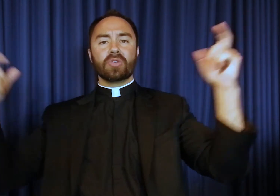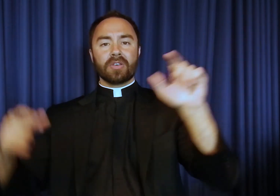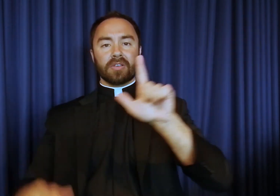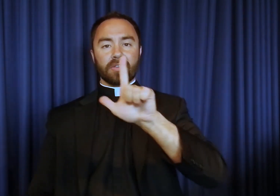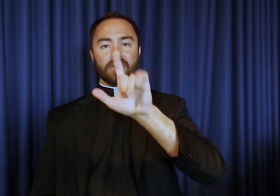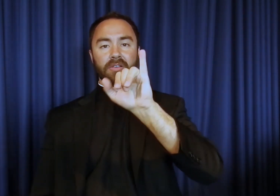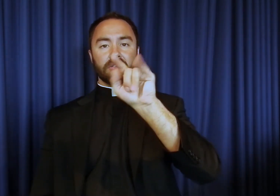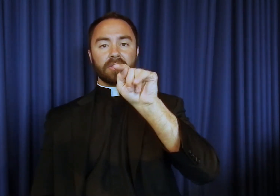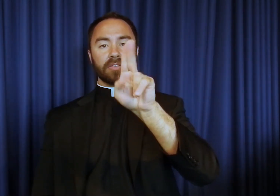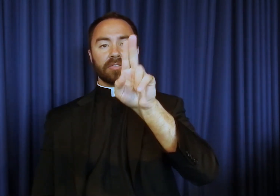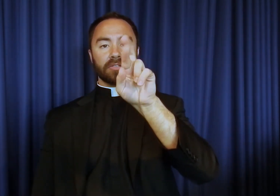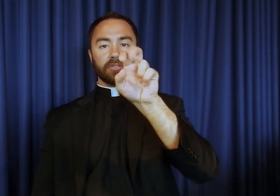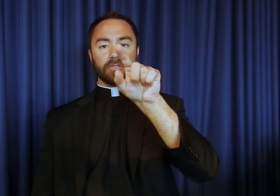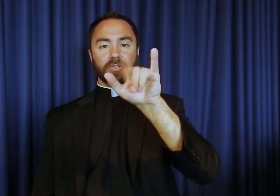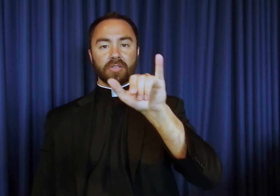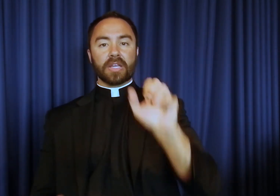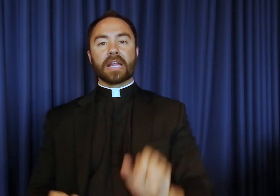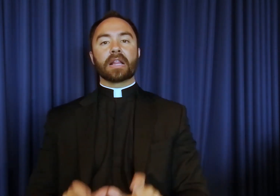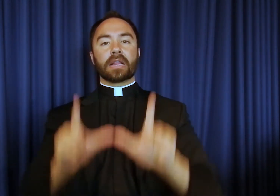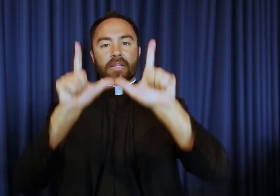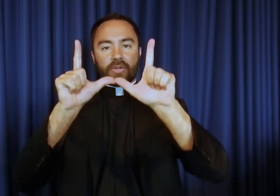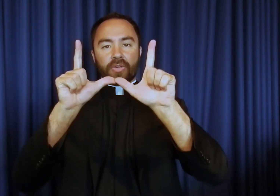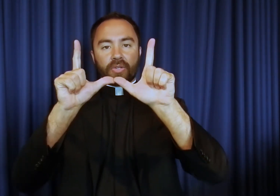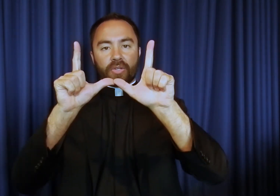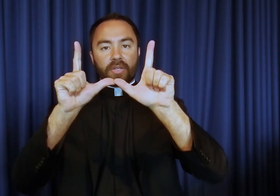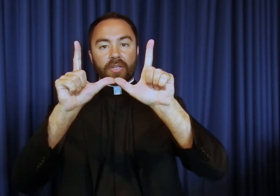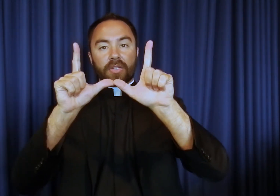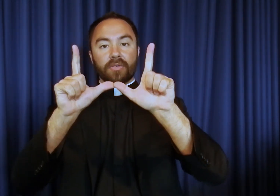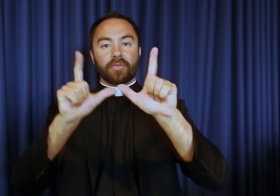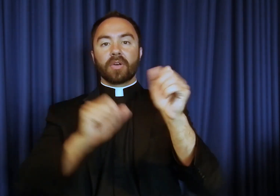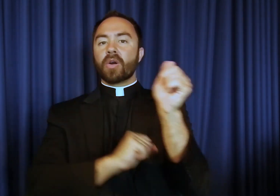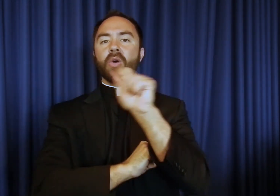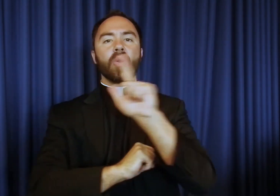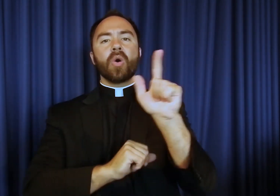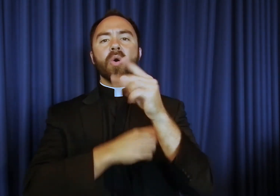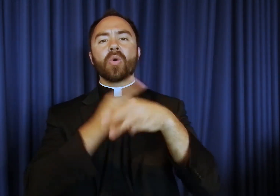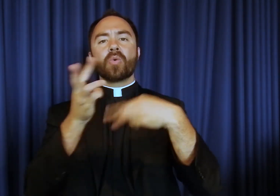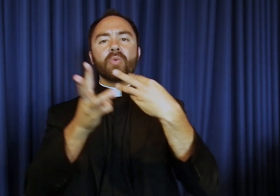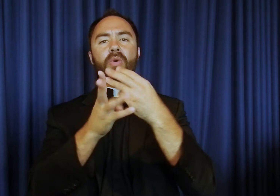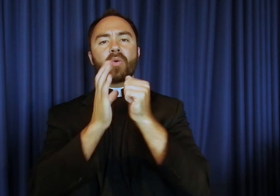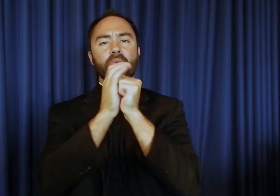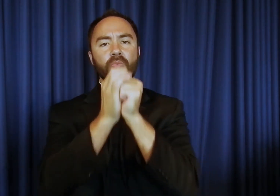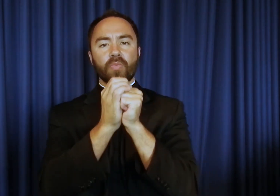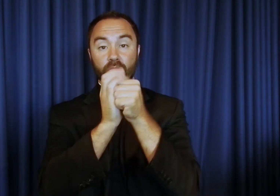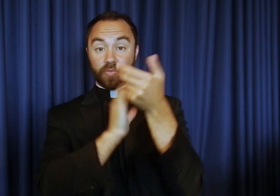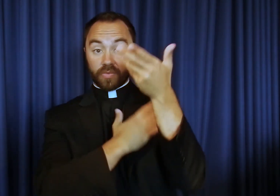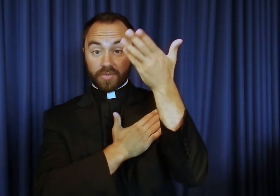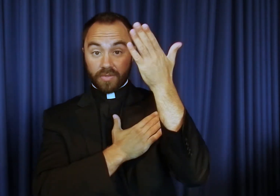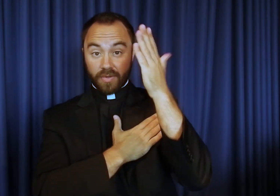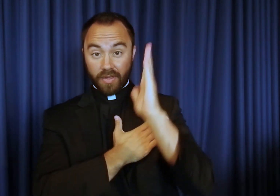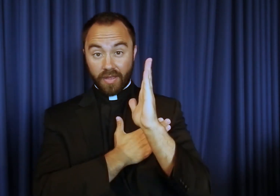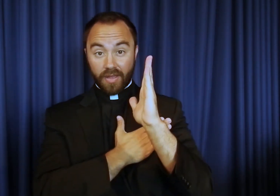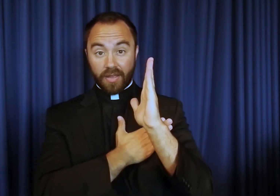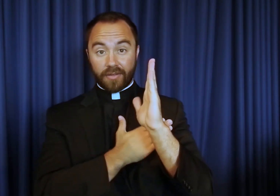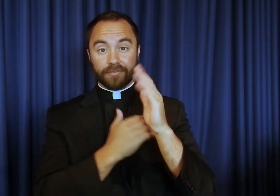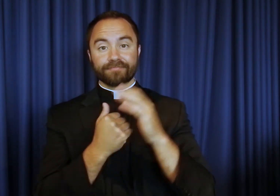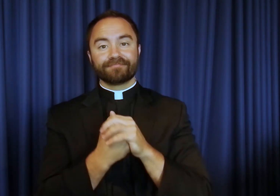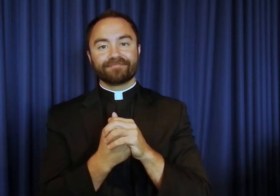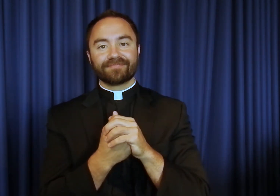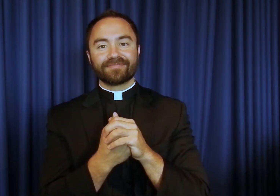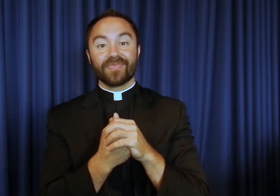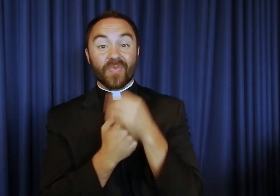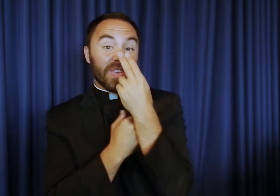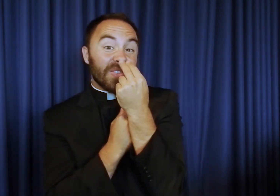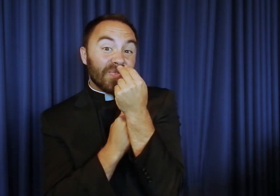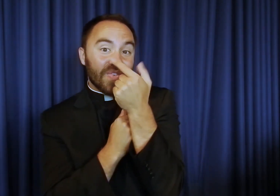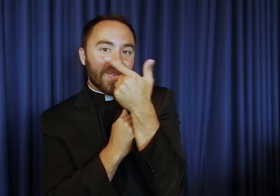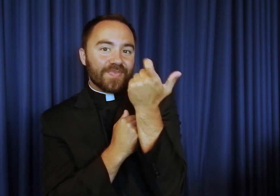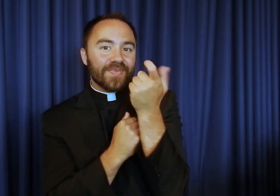basically this ginormous liturgy all of the world will at that point the end of